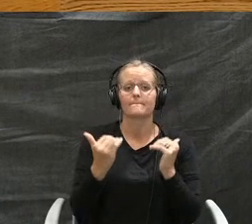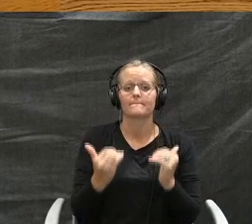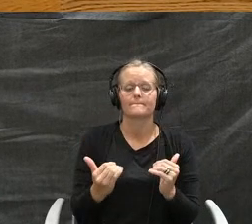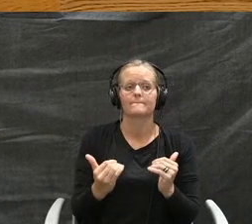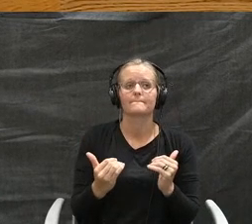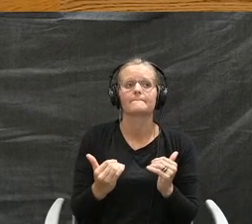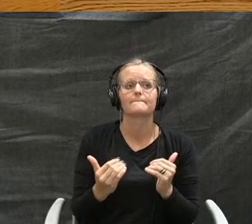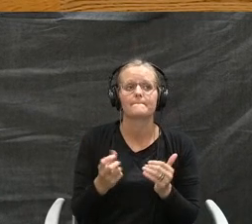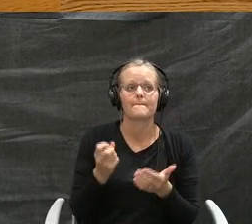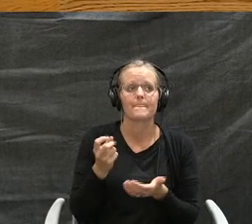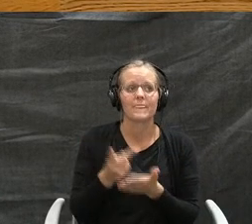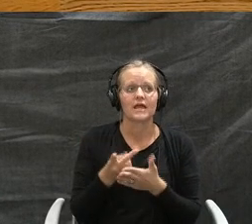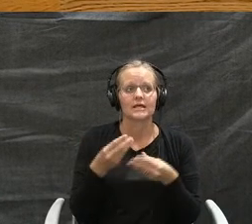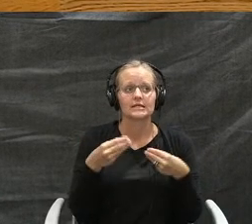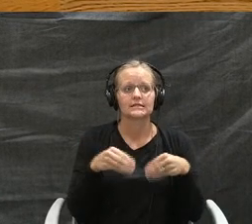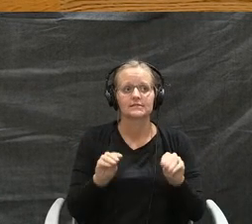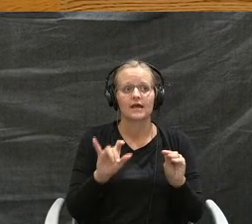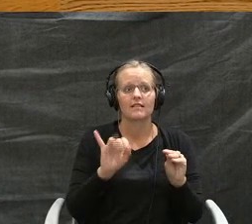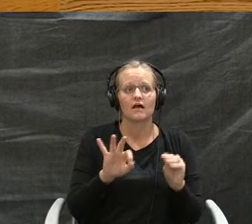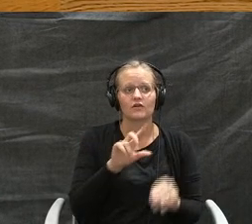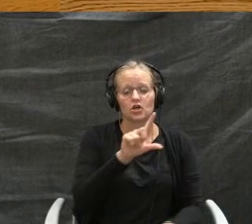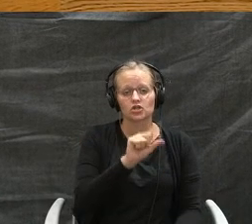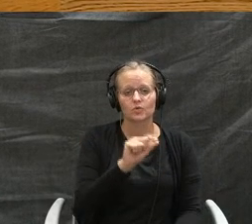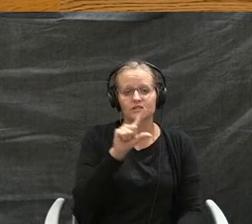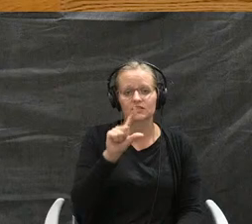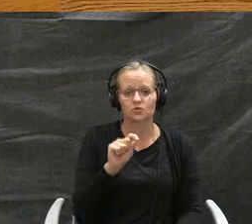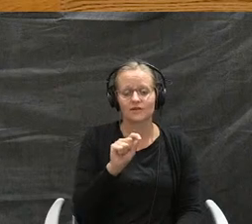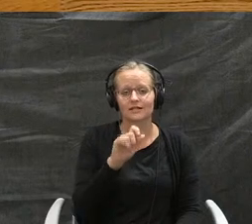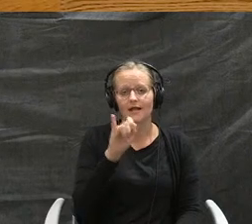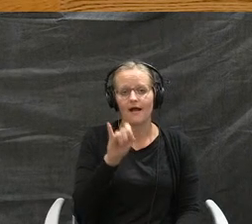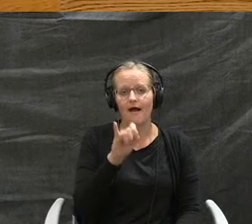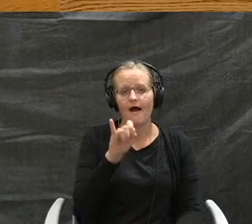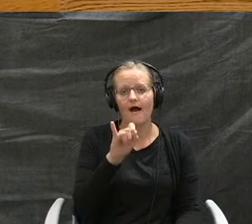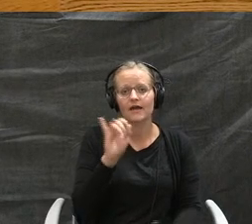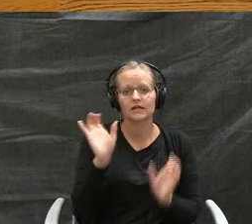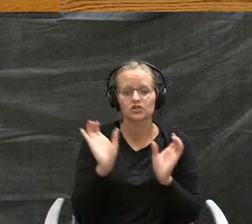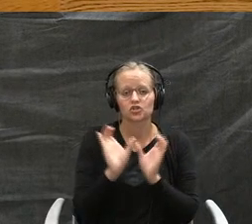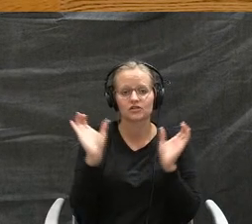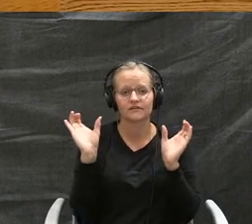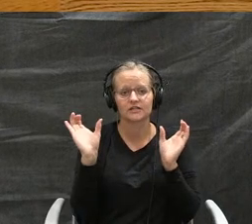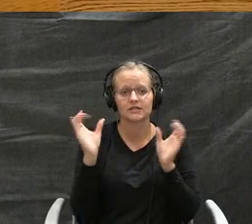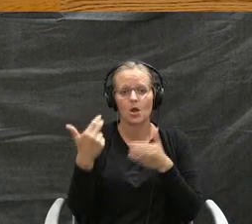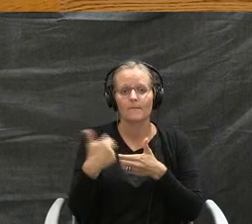authorization, which is the sale of 2020. I certificates of participation Refunding Bonds.